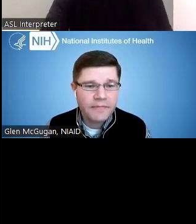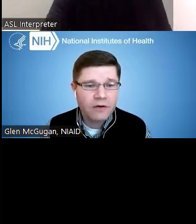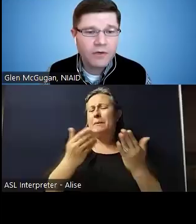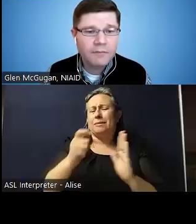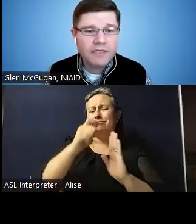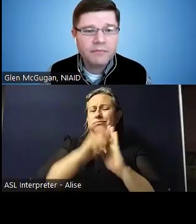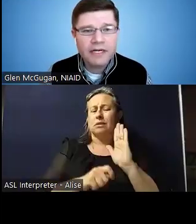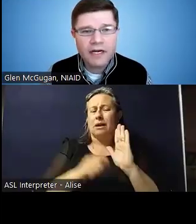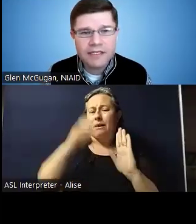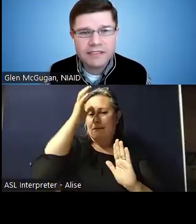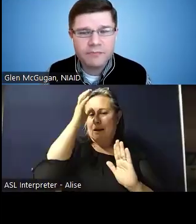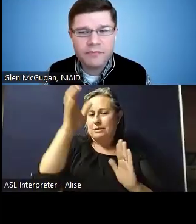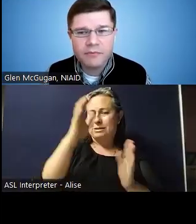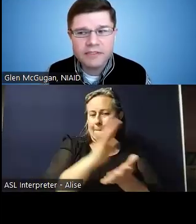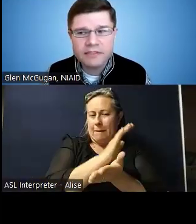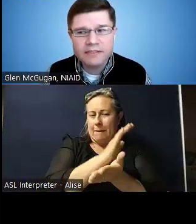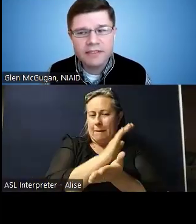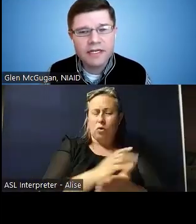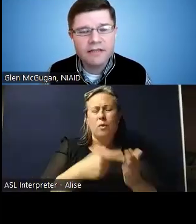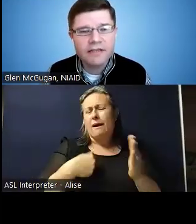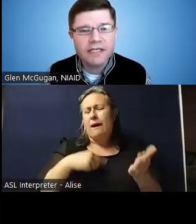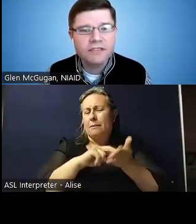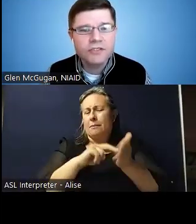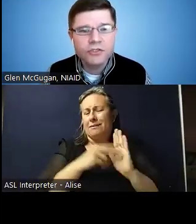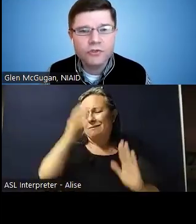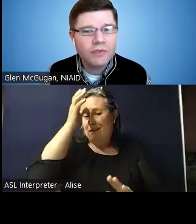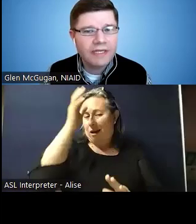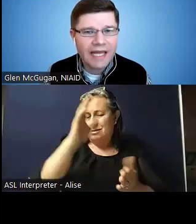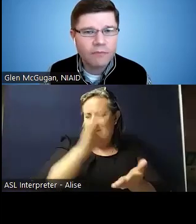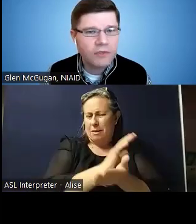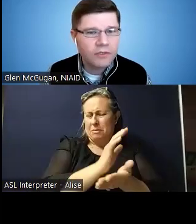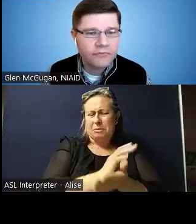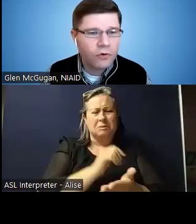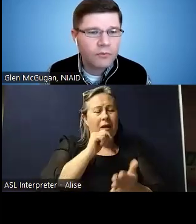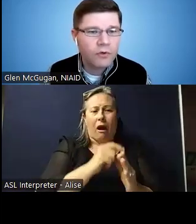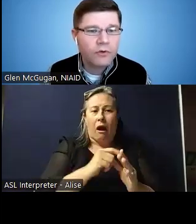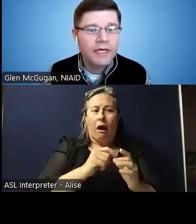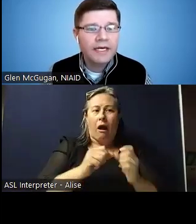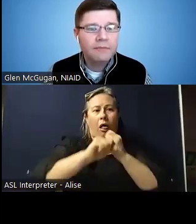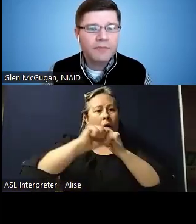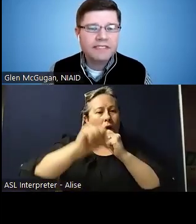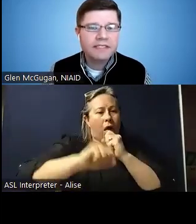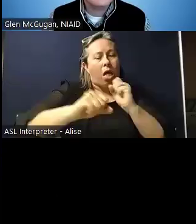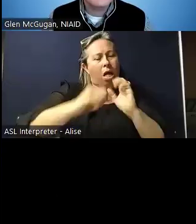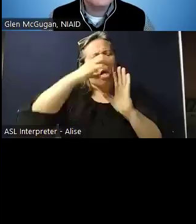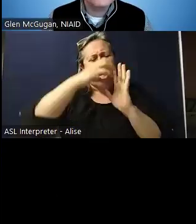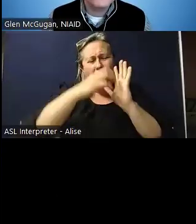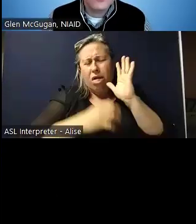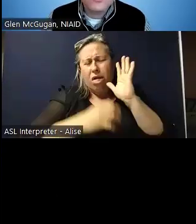Now, what I mean by a concept paper is not anything too elaborate or formal, but basically if you know